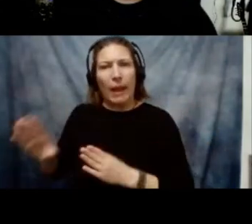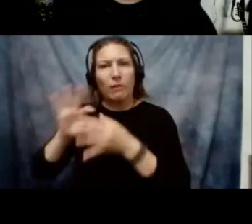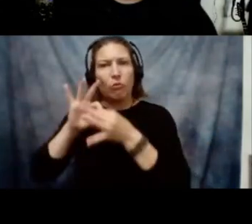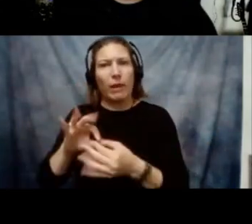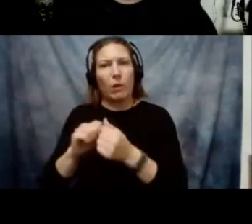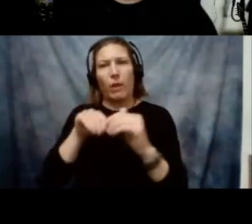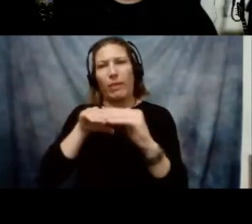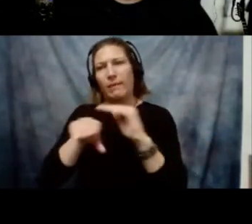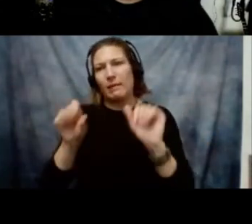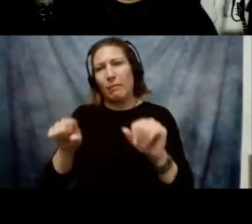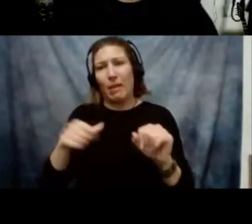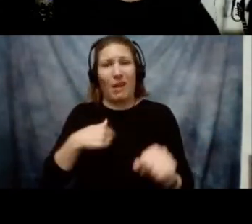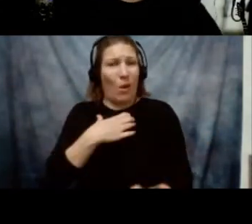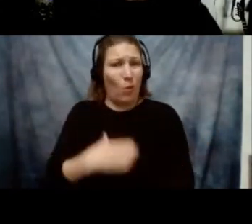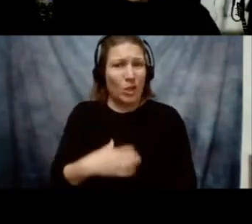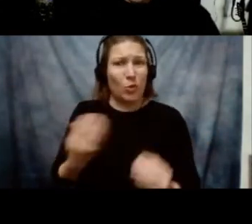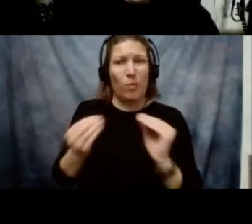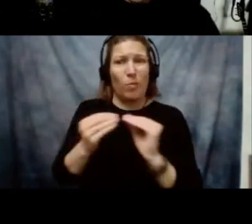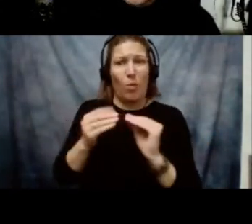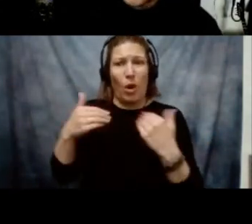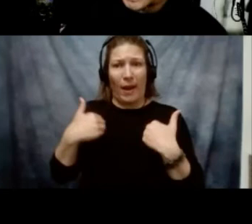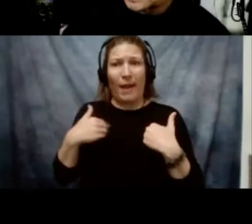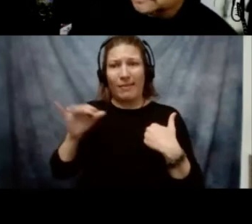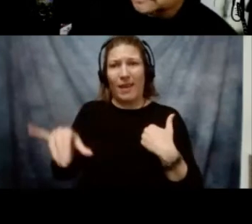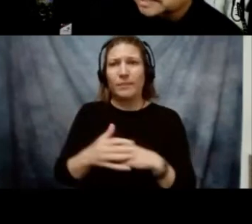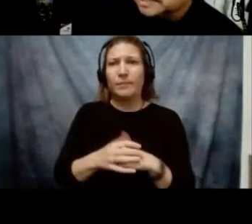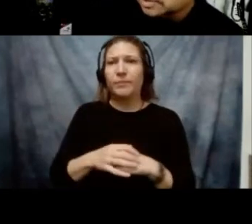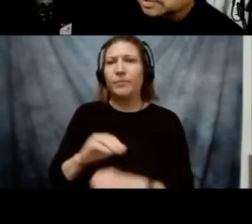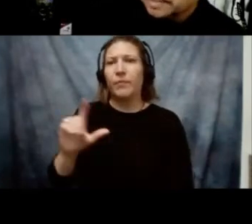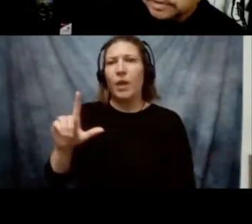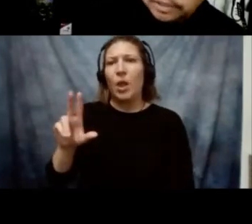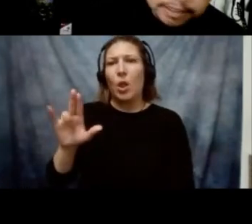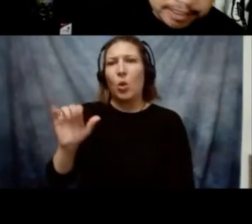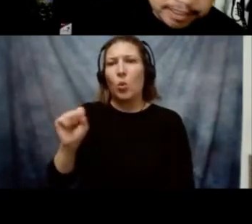you know that um that lactora is all in but do you have any other vendors that